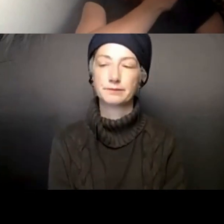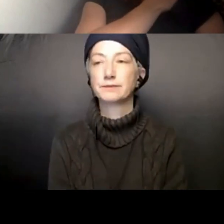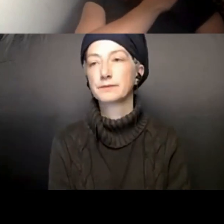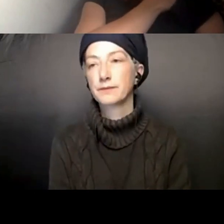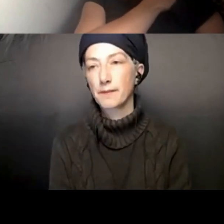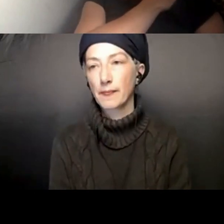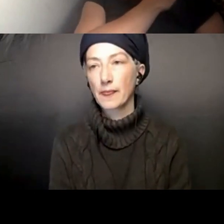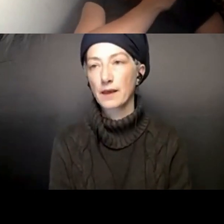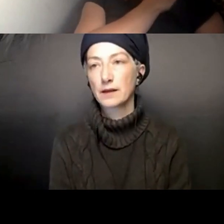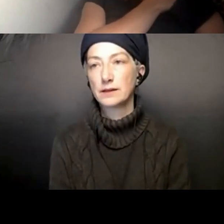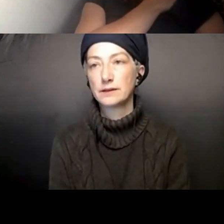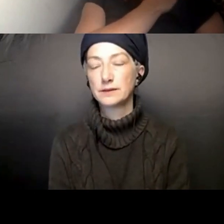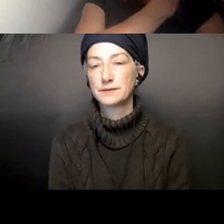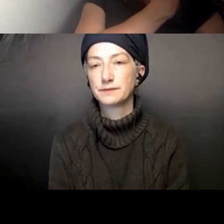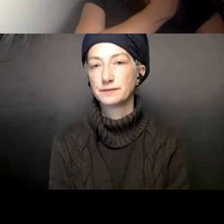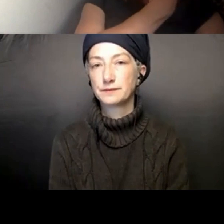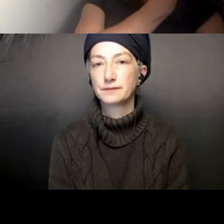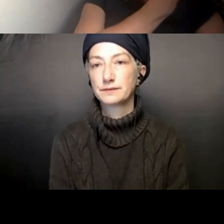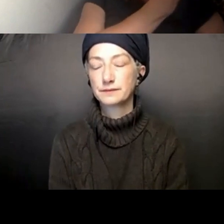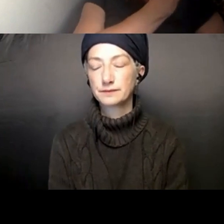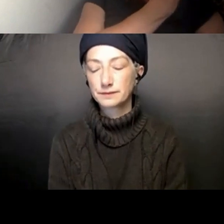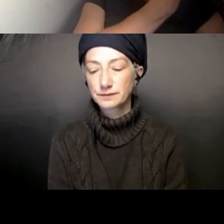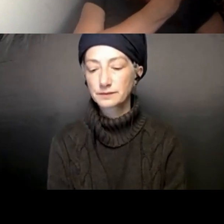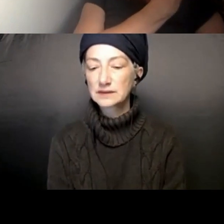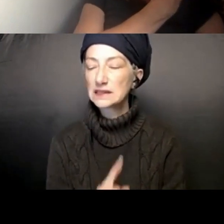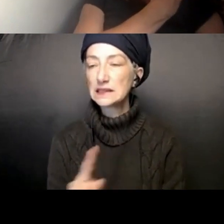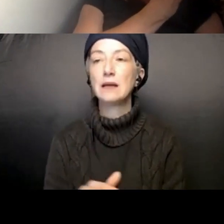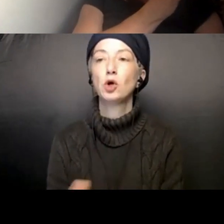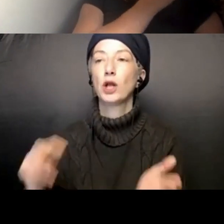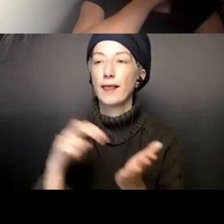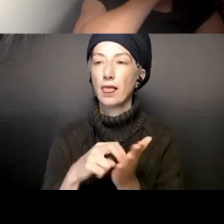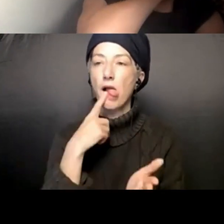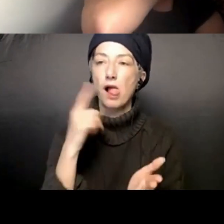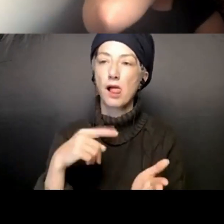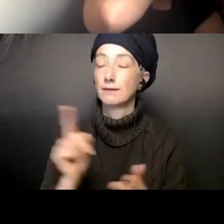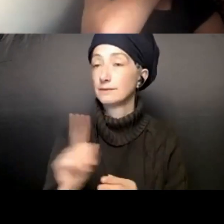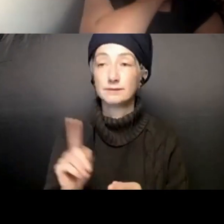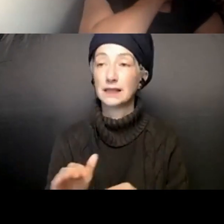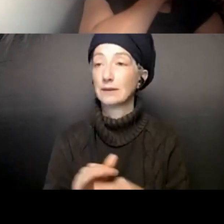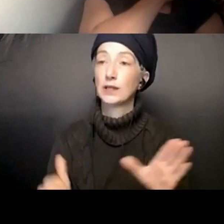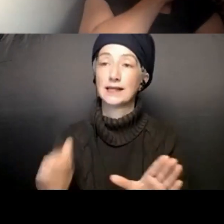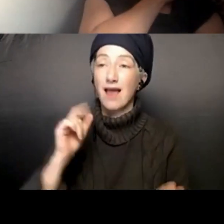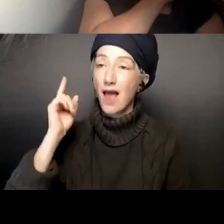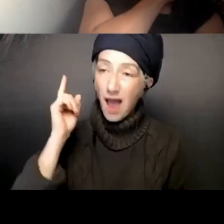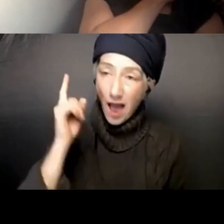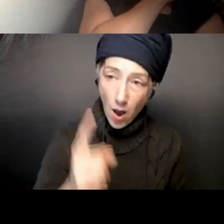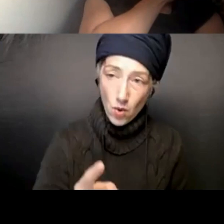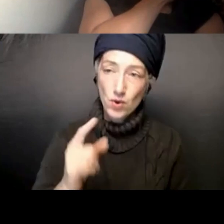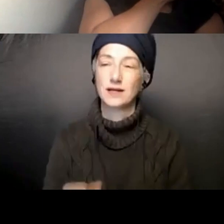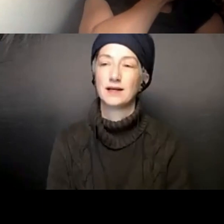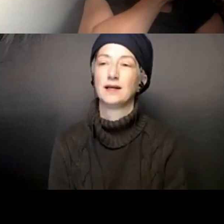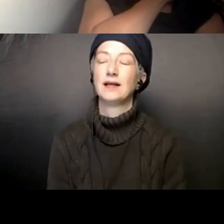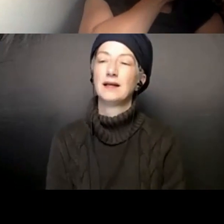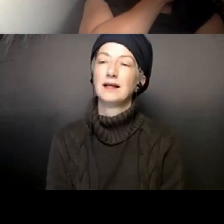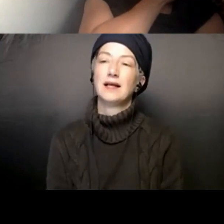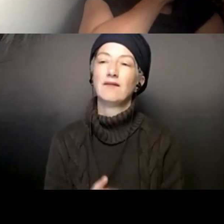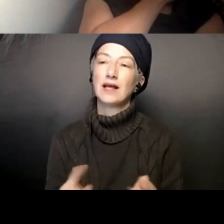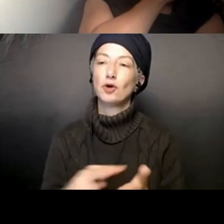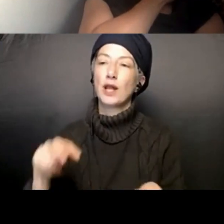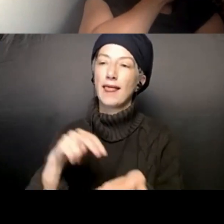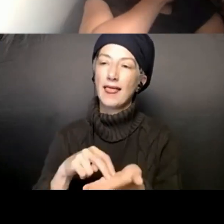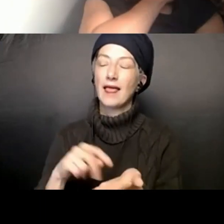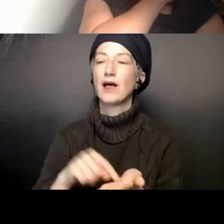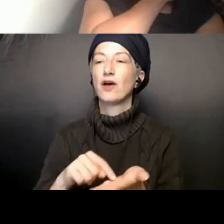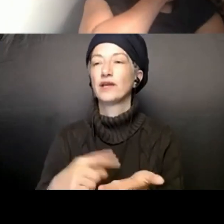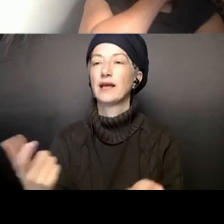should also be represented behind the stage, not just where we are visible and can be tokenized in a certain way.